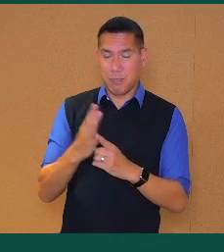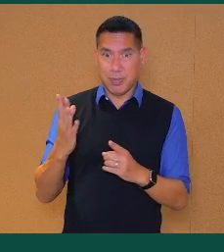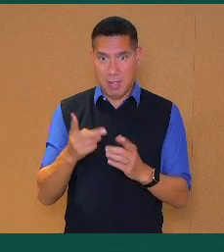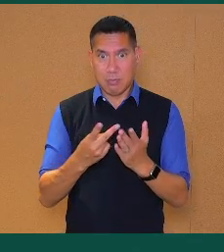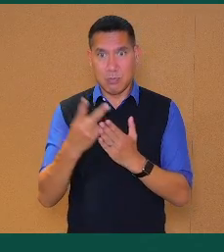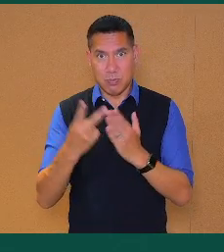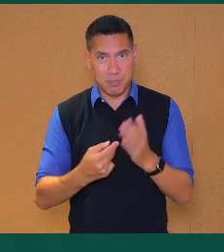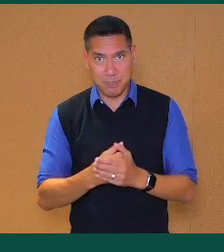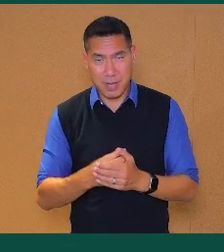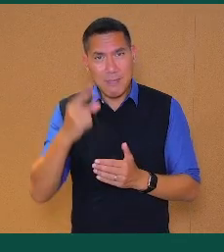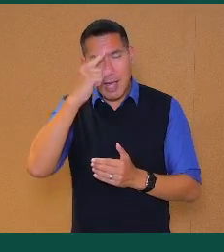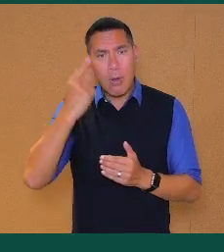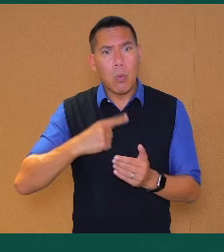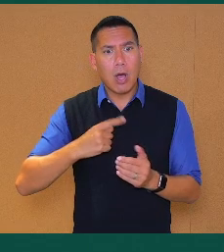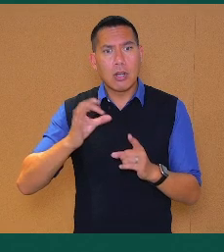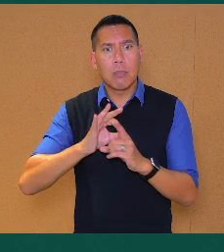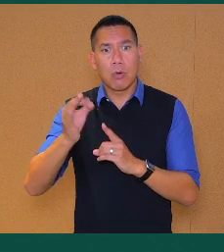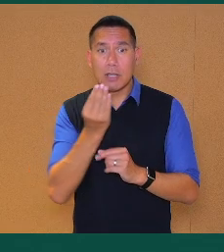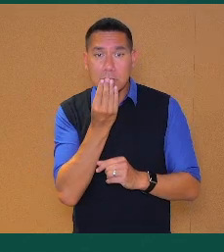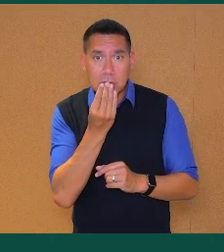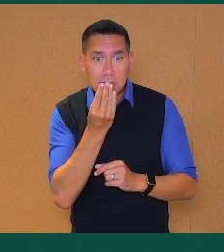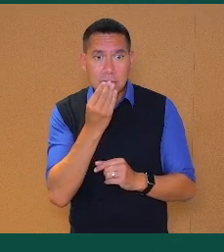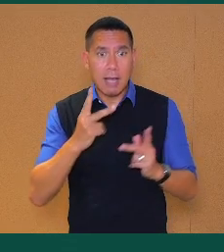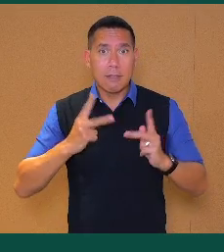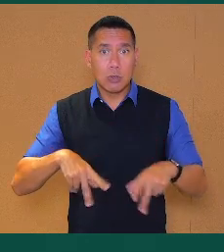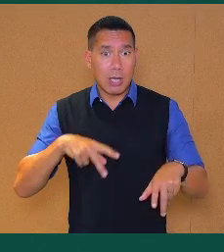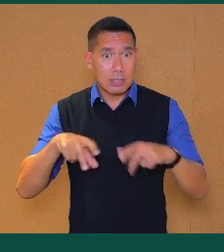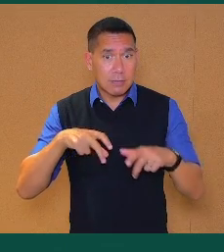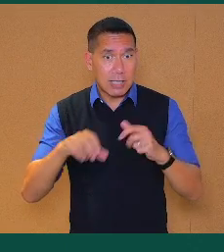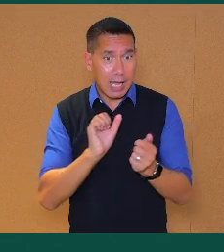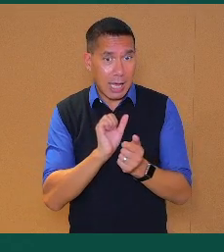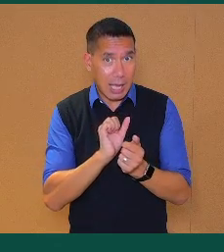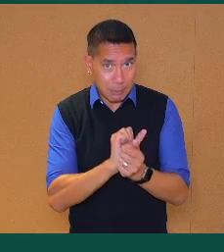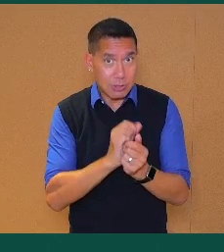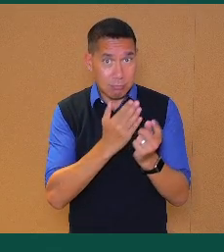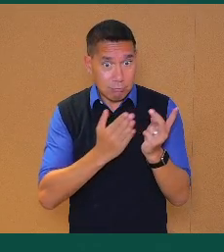Living Matters (HEALing Matters) Program aims to improve the eating, and physical activity habits, wellbeing and life skills of young people aged 12-18 years